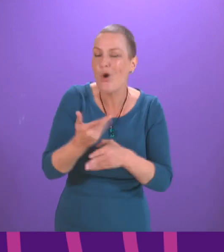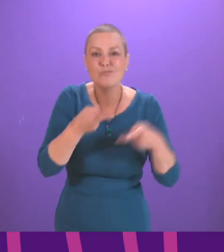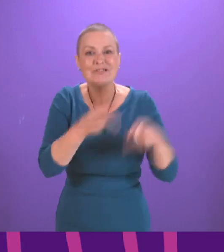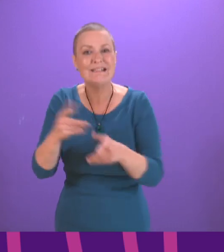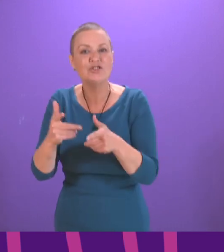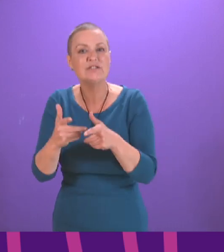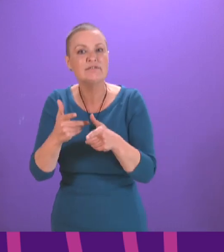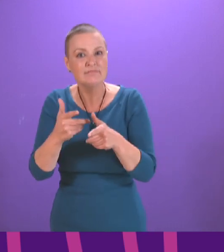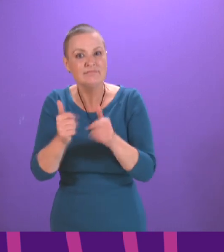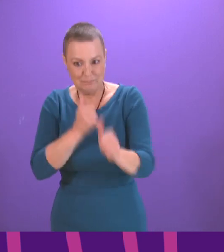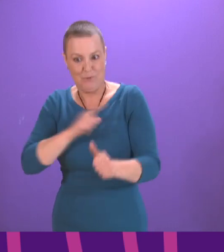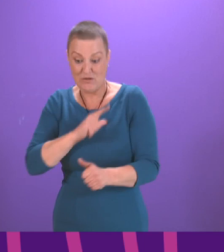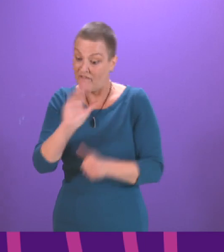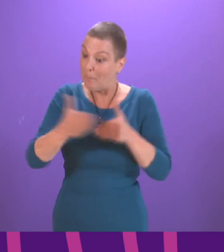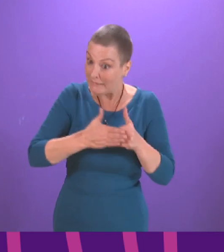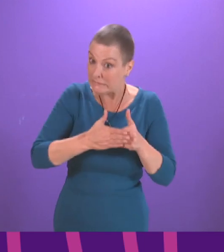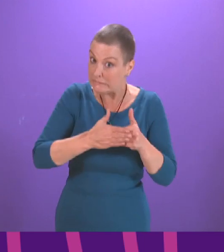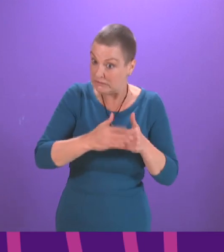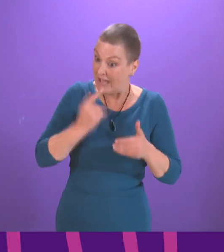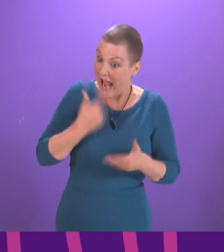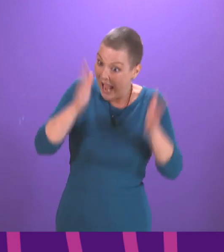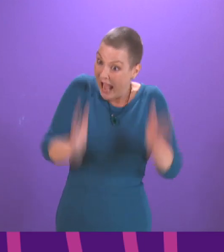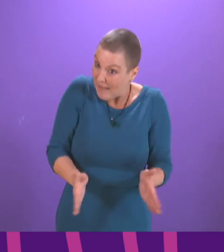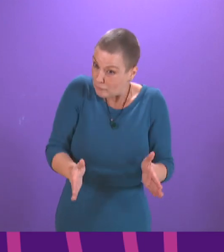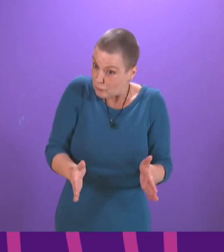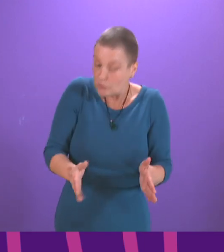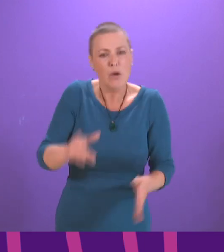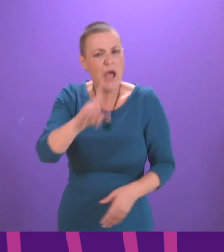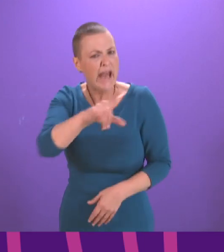legally required to close and, if not, why not? Government restrictions have the same